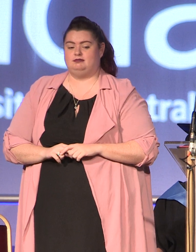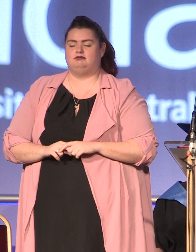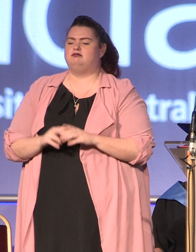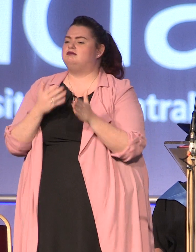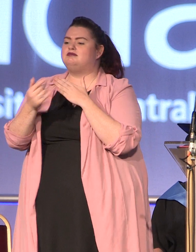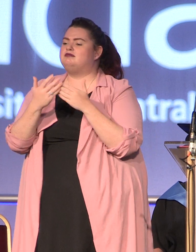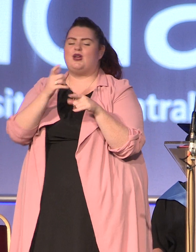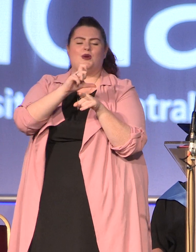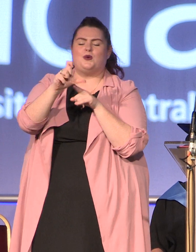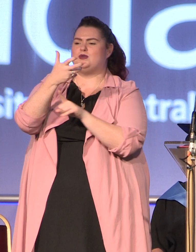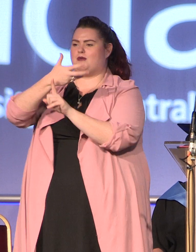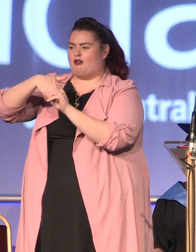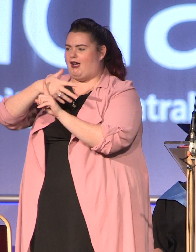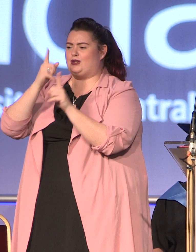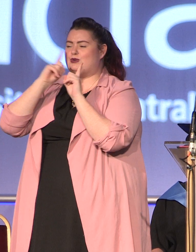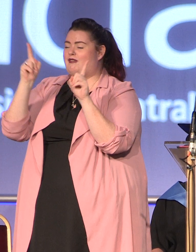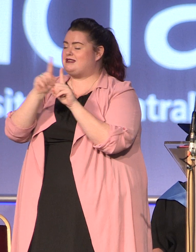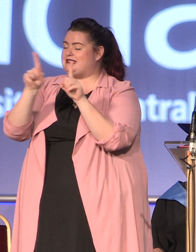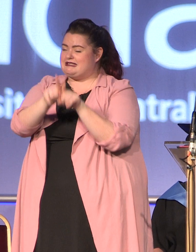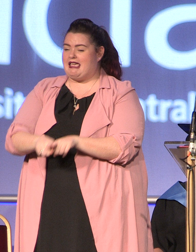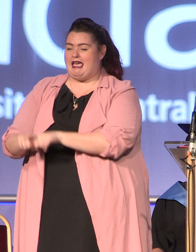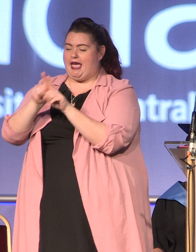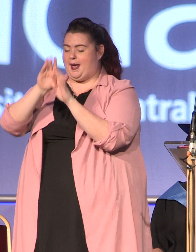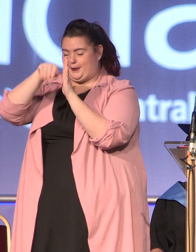background the University has its ups and downs its highlights and its